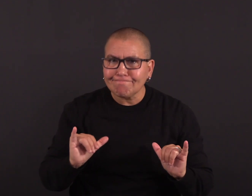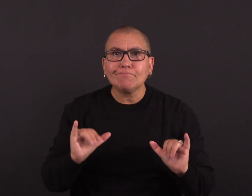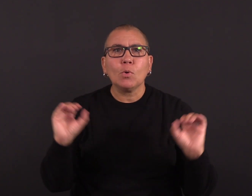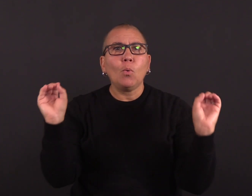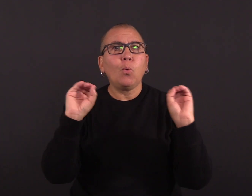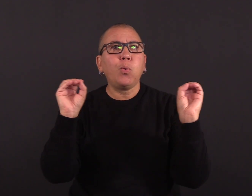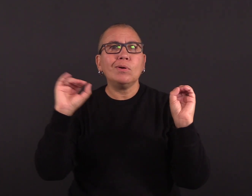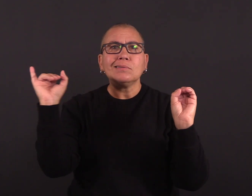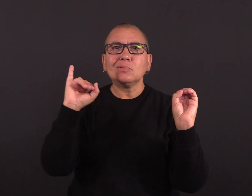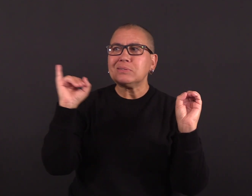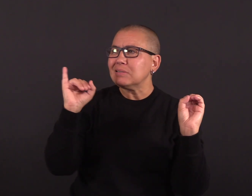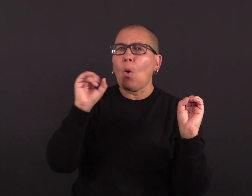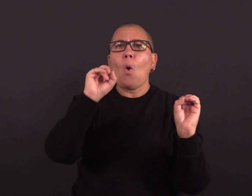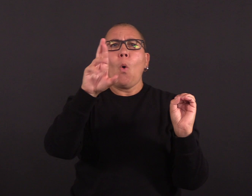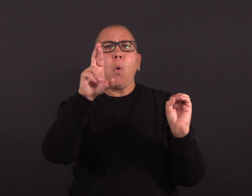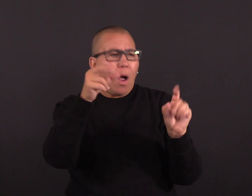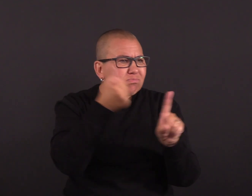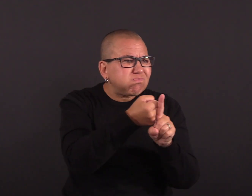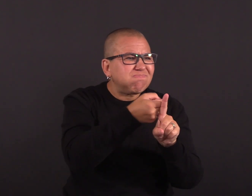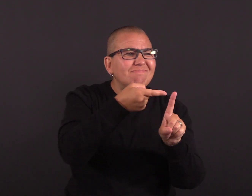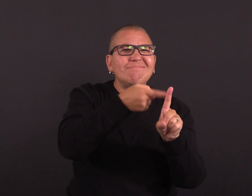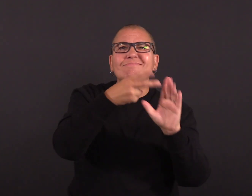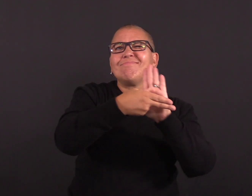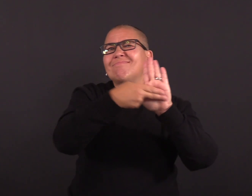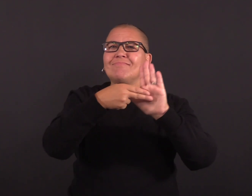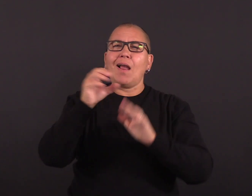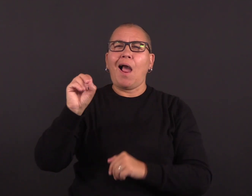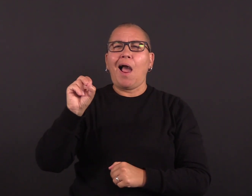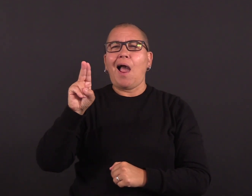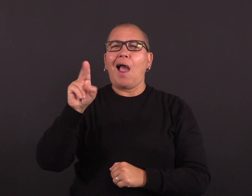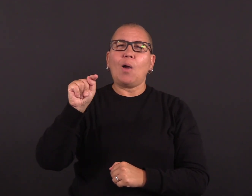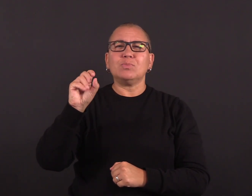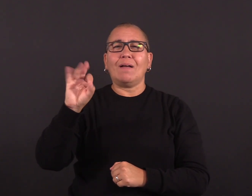their coverage for details if looking to receive the vaccine at an out-of-network